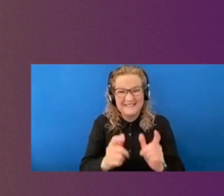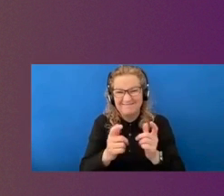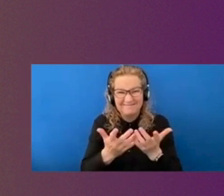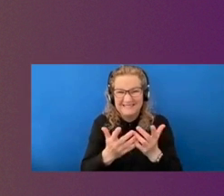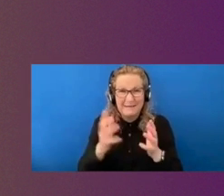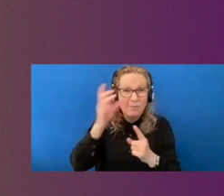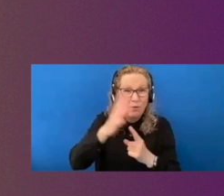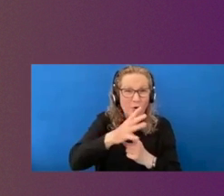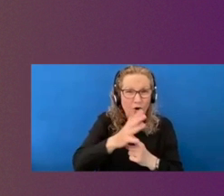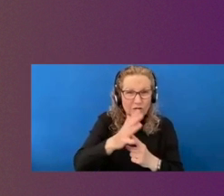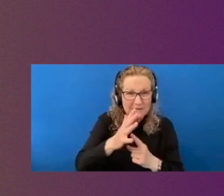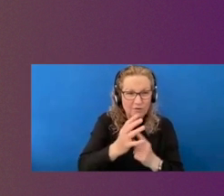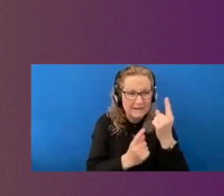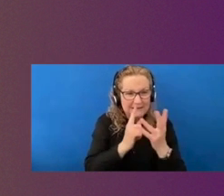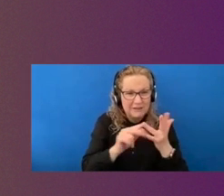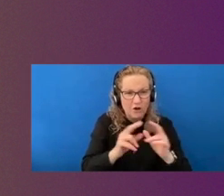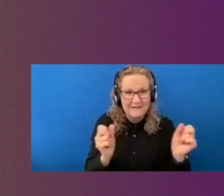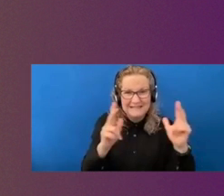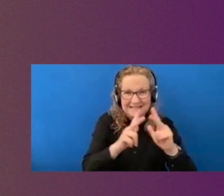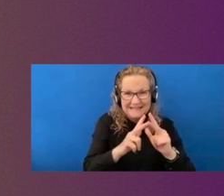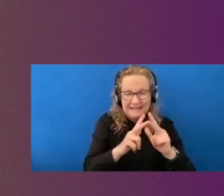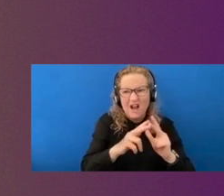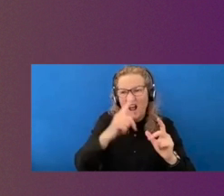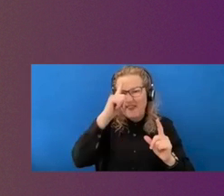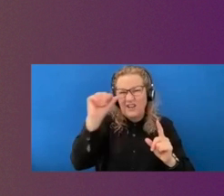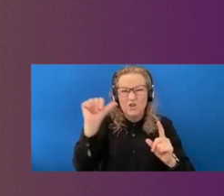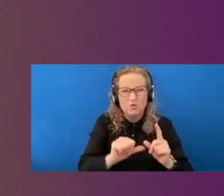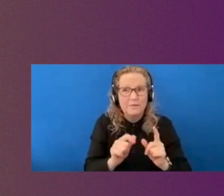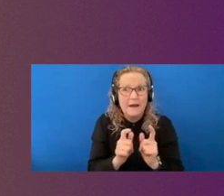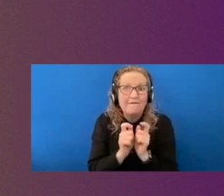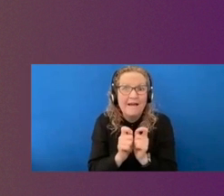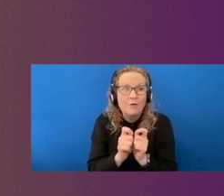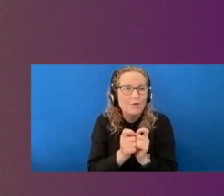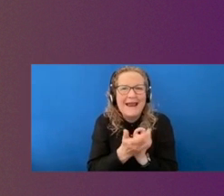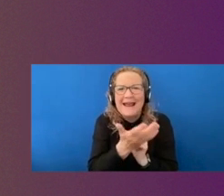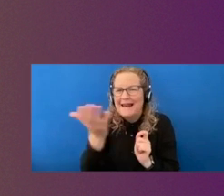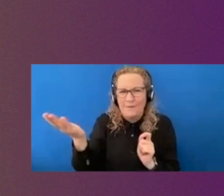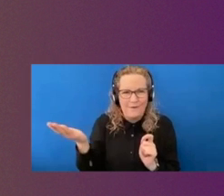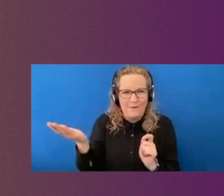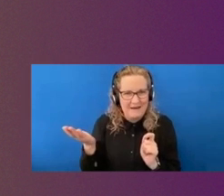expert information and knowledge anywhere um when and and you can really use it to improve